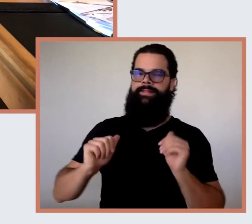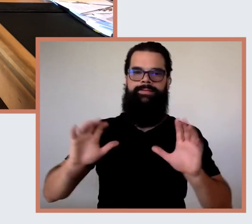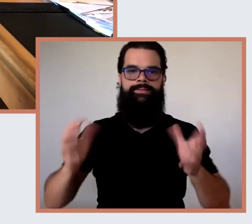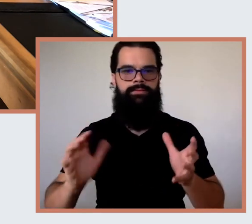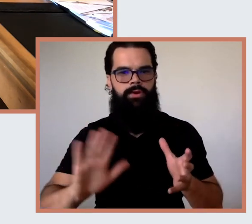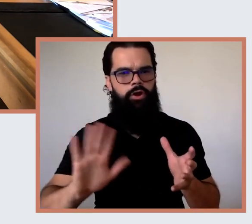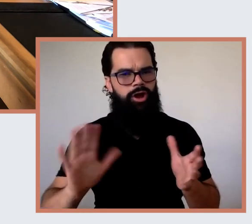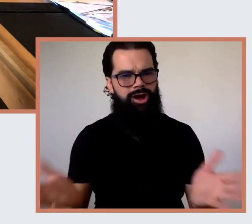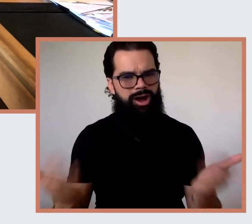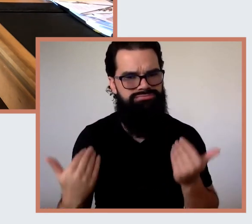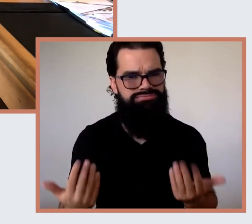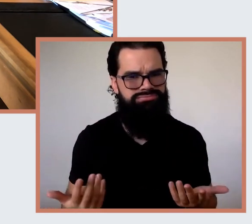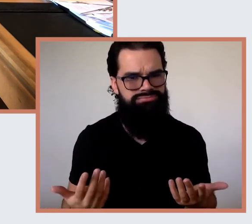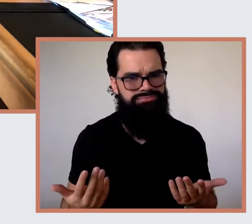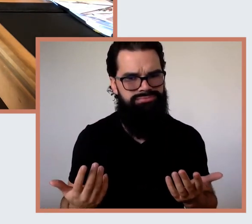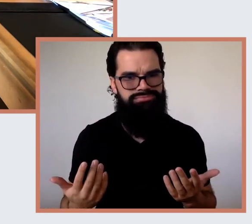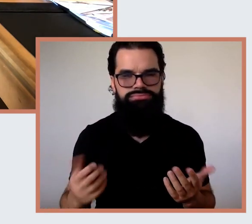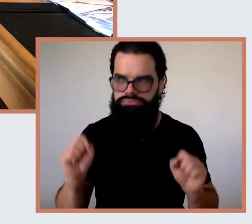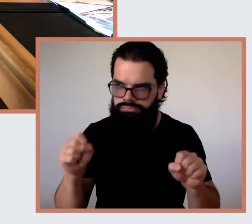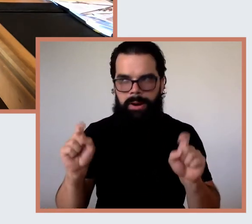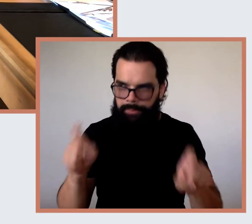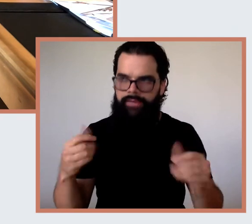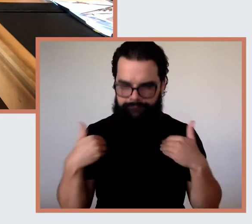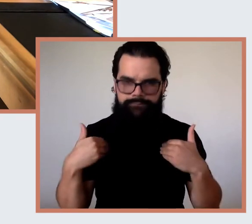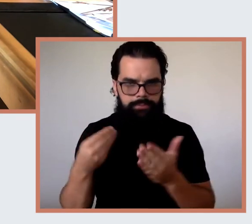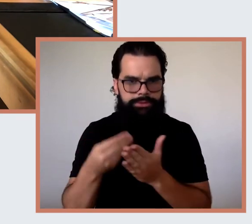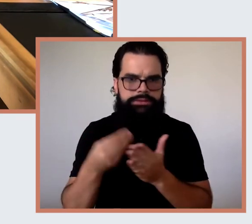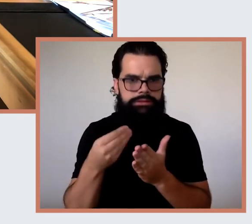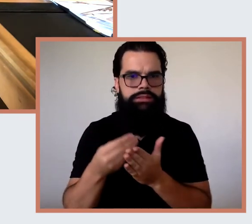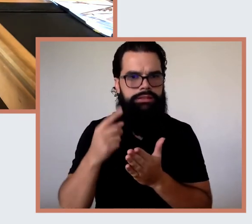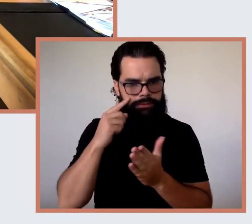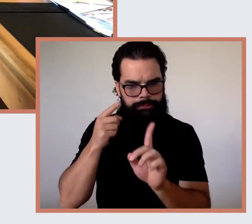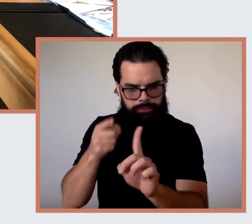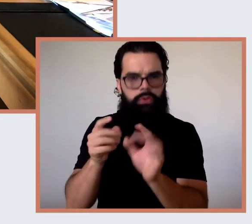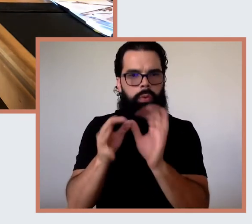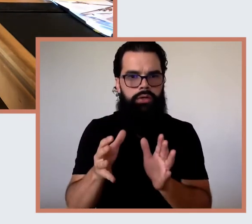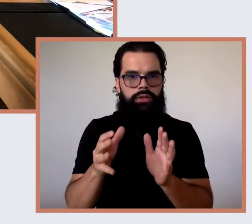Even though that acting class would have the money for an interpreter,